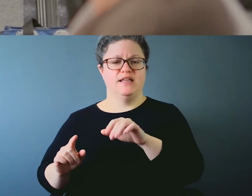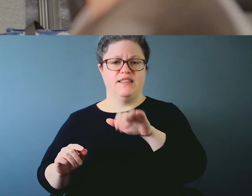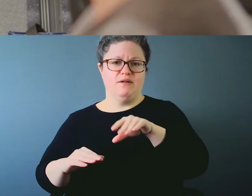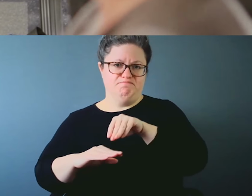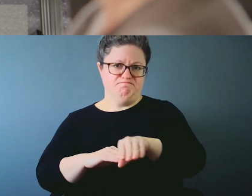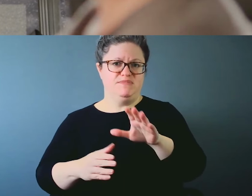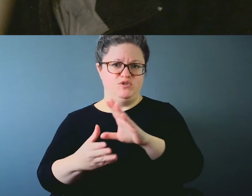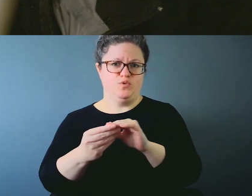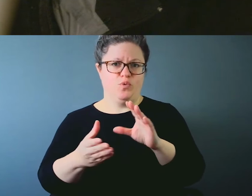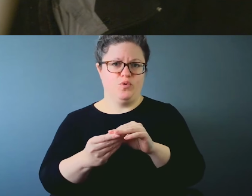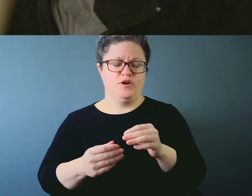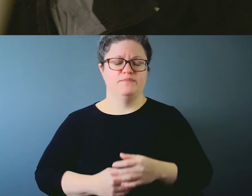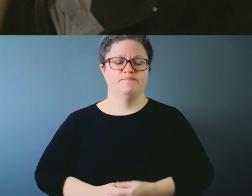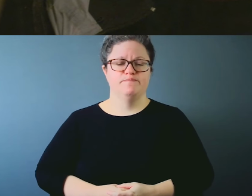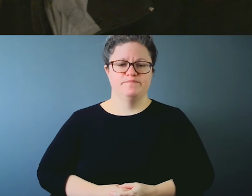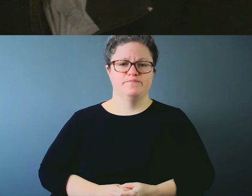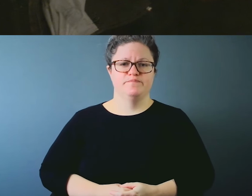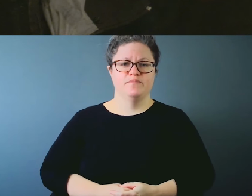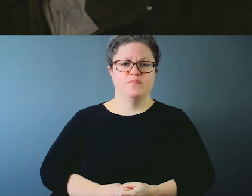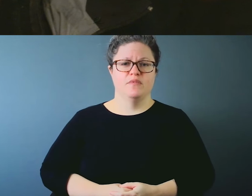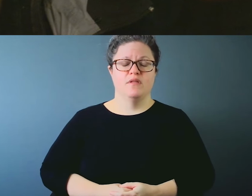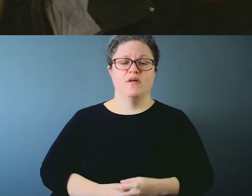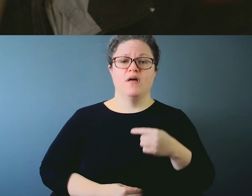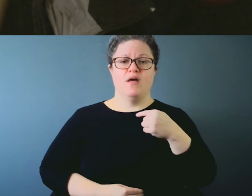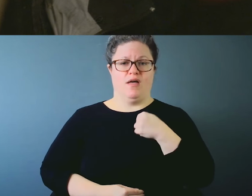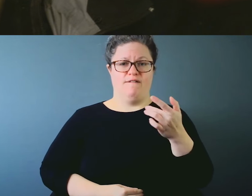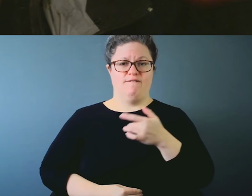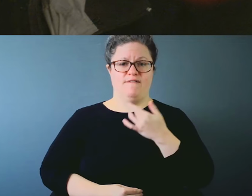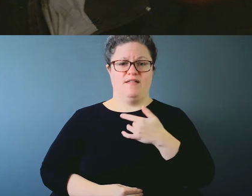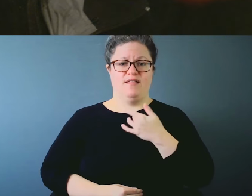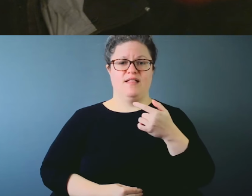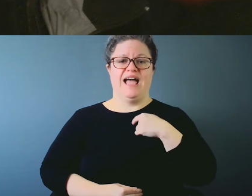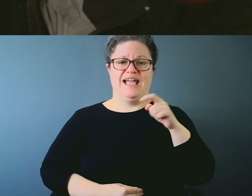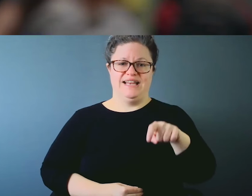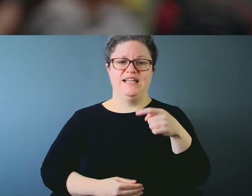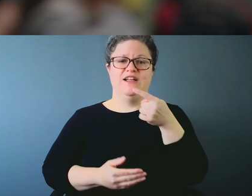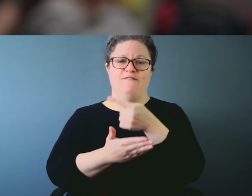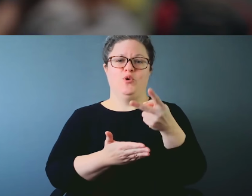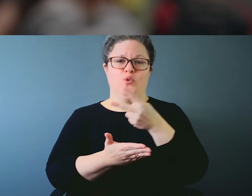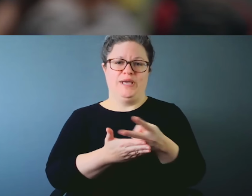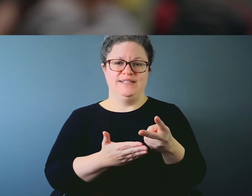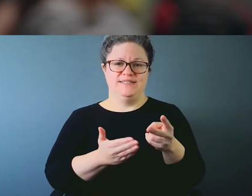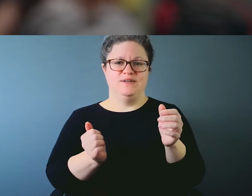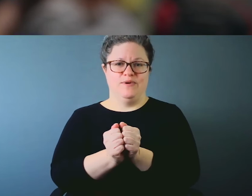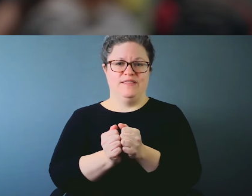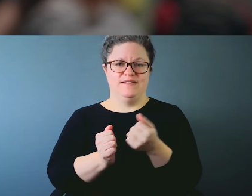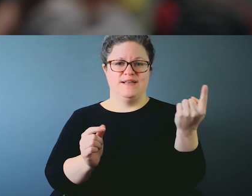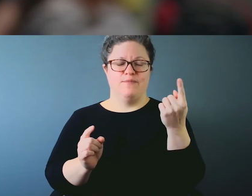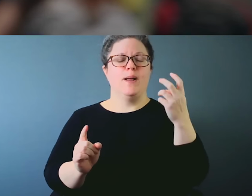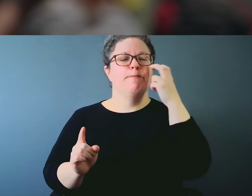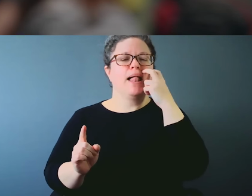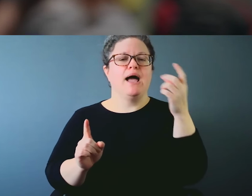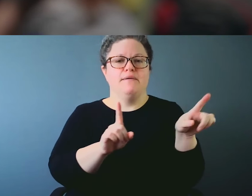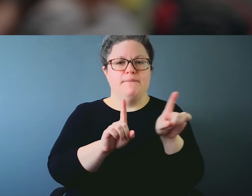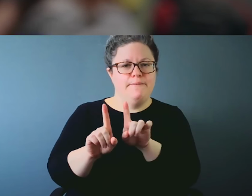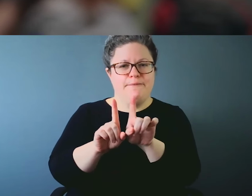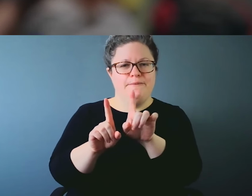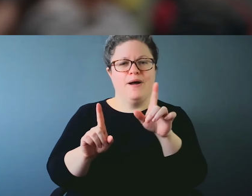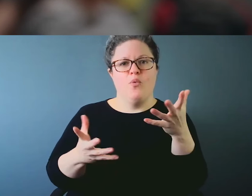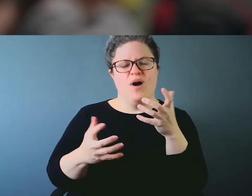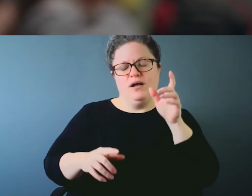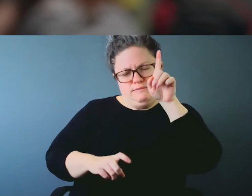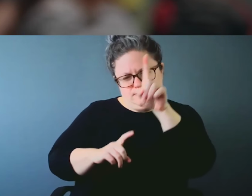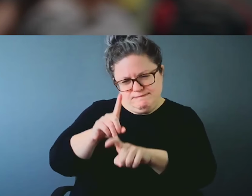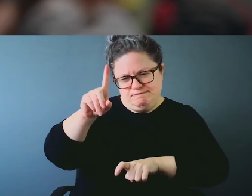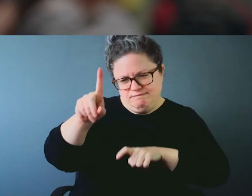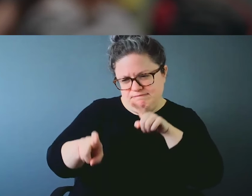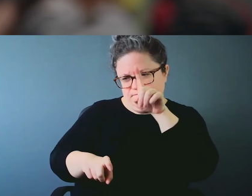I feel like I'd have to spend at least a couple of weeks with someone who is blind and ask them a lot of questions